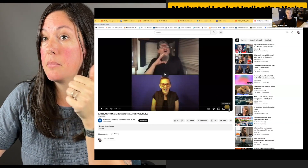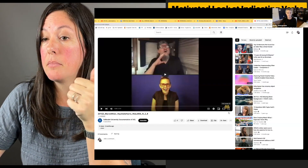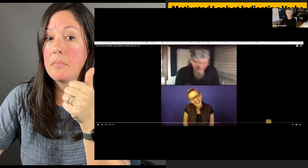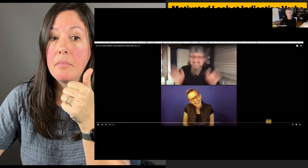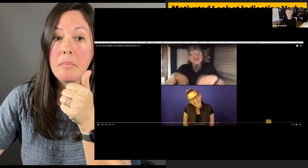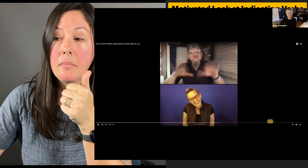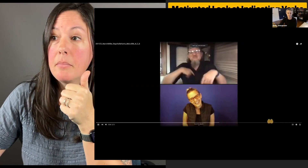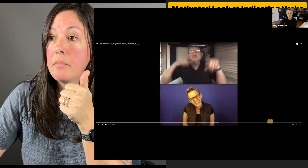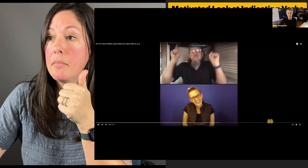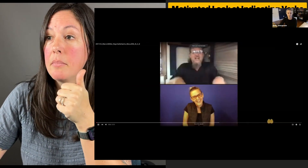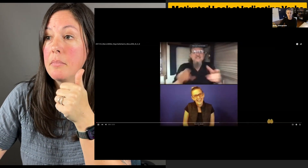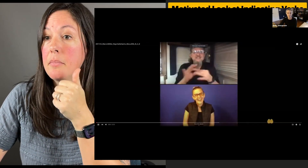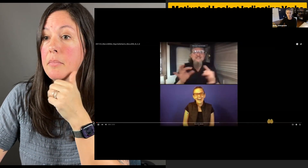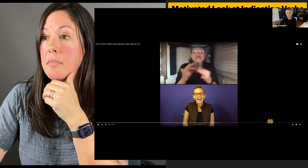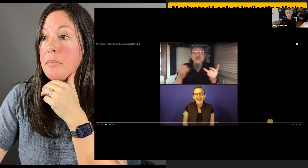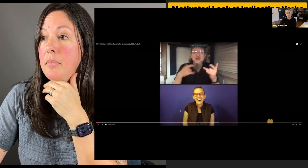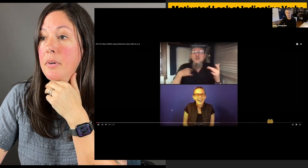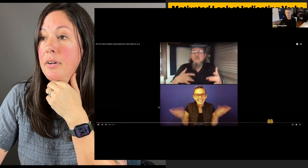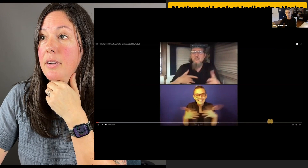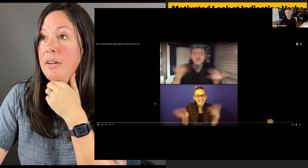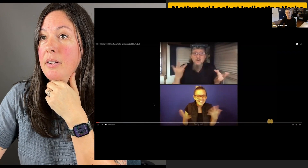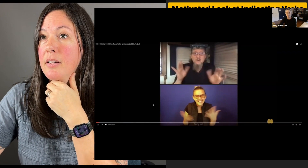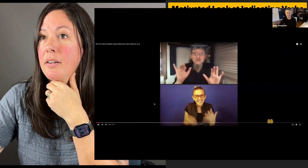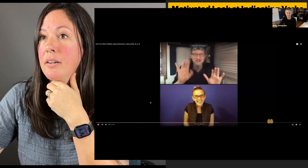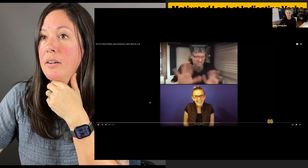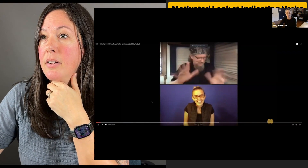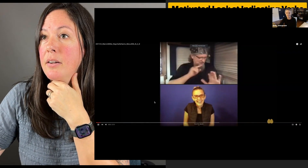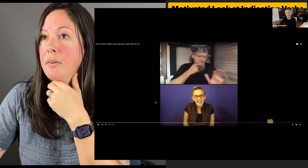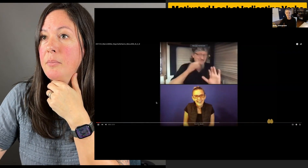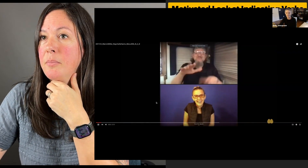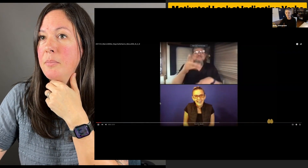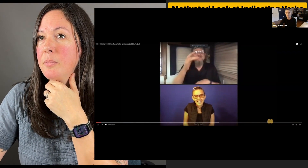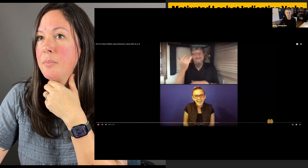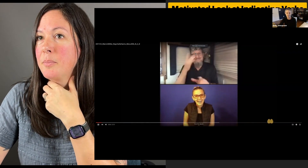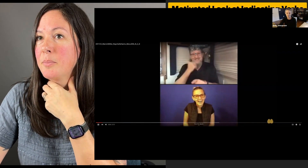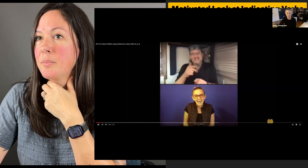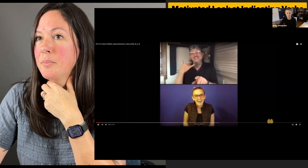shared you can give me a quick chat uh he's saying I have to tell you something